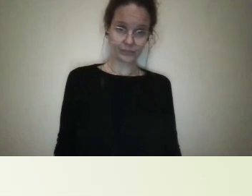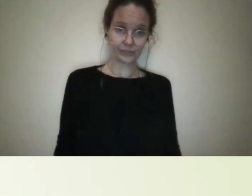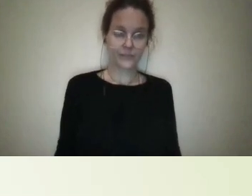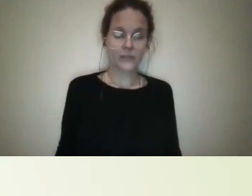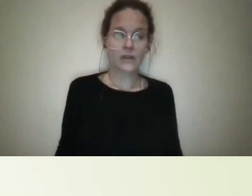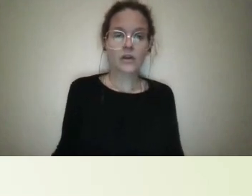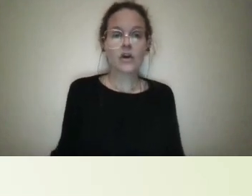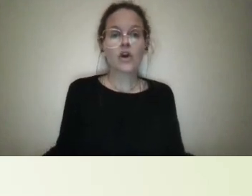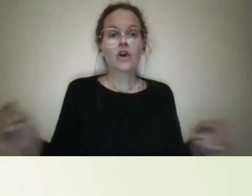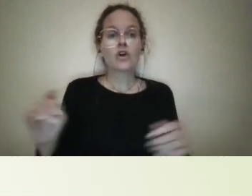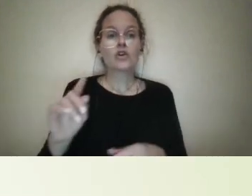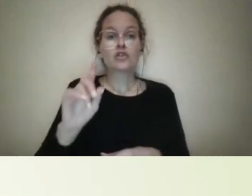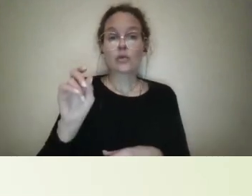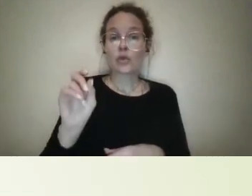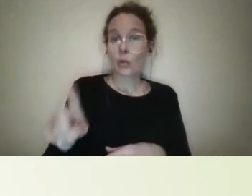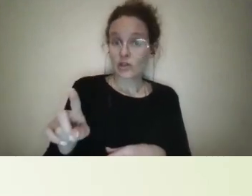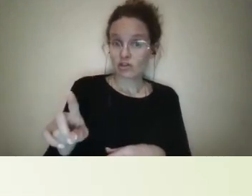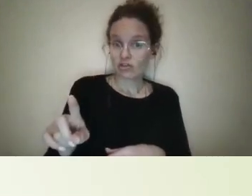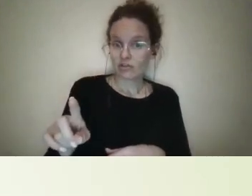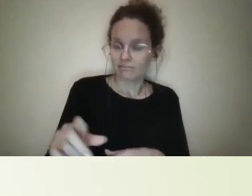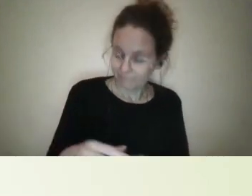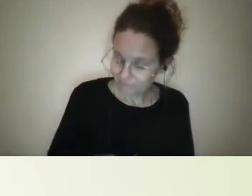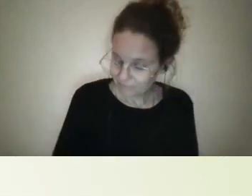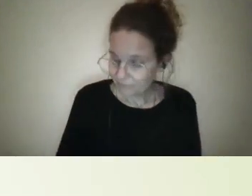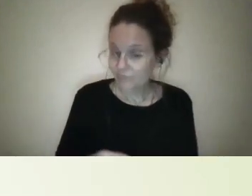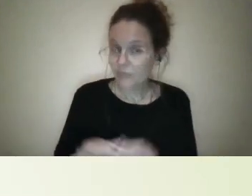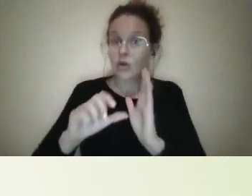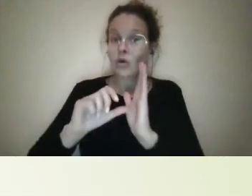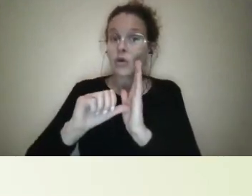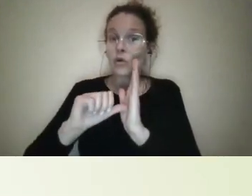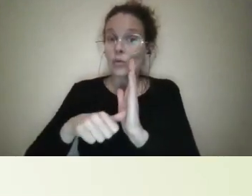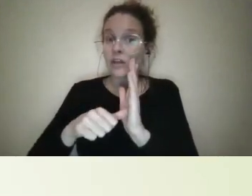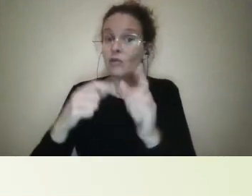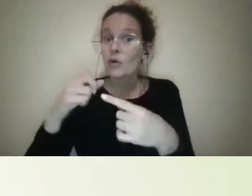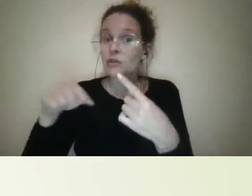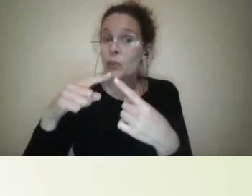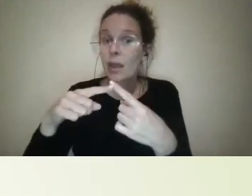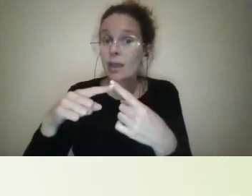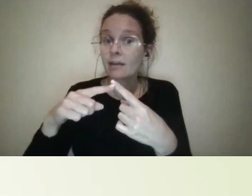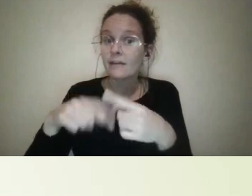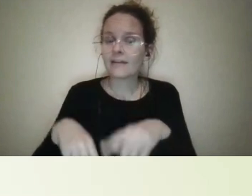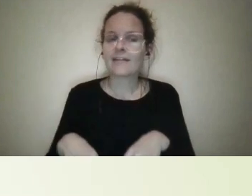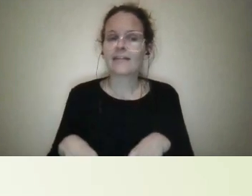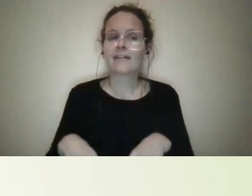when do we reinforce? So these are things that we do not want to reinforce- when behaviors are